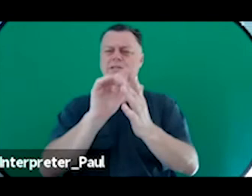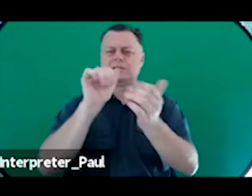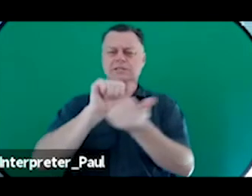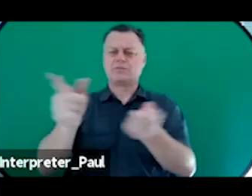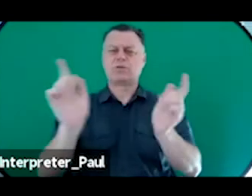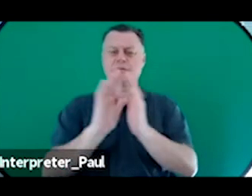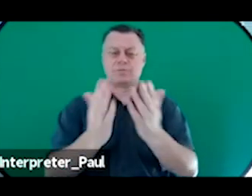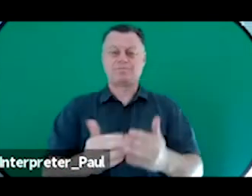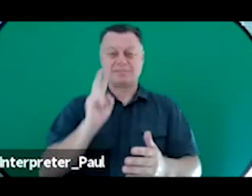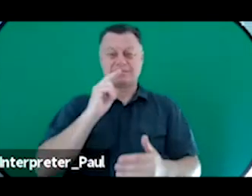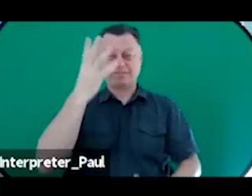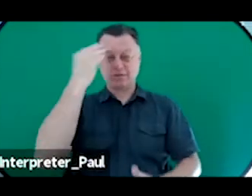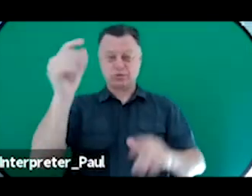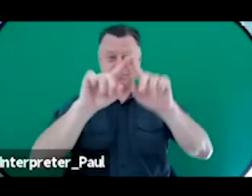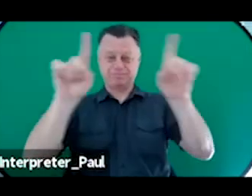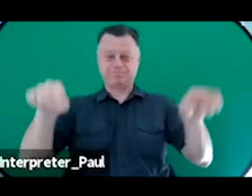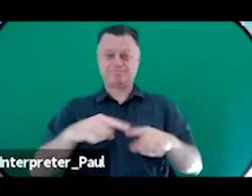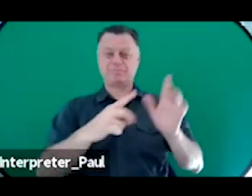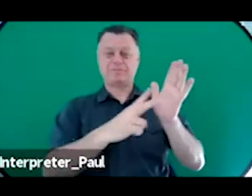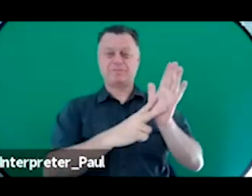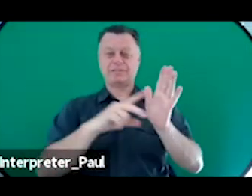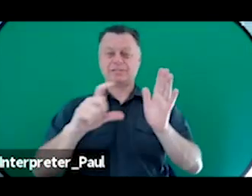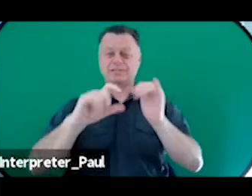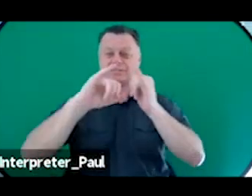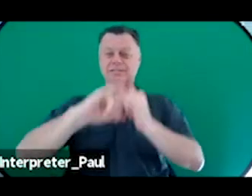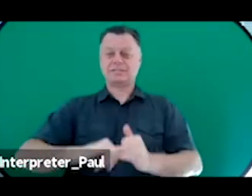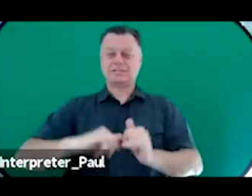Now, on your screen is the Vice-Chancellor from Southern Cross University and